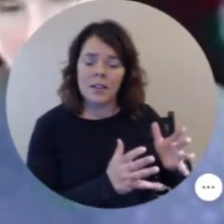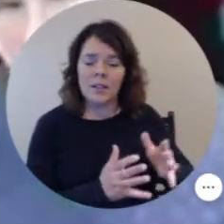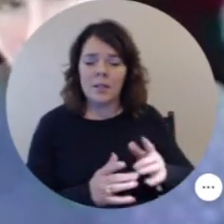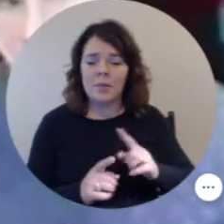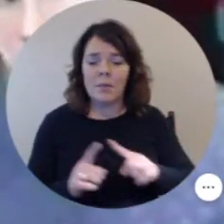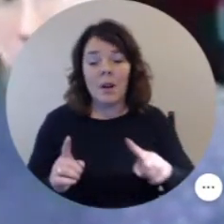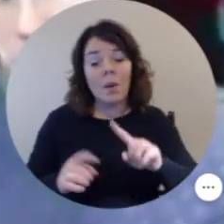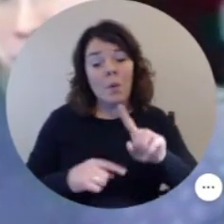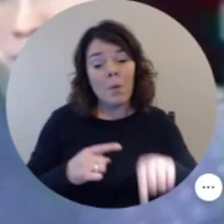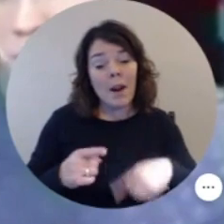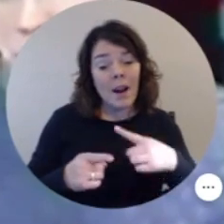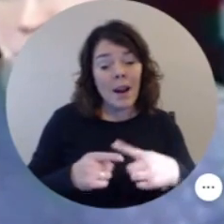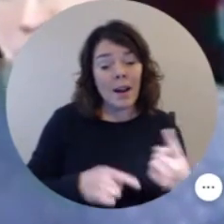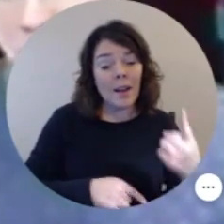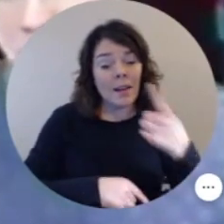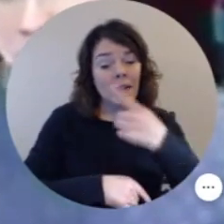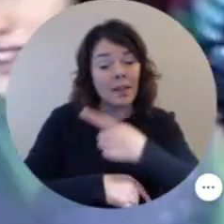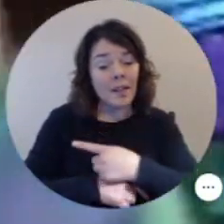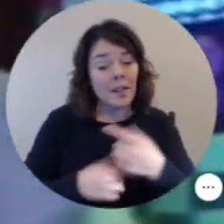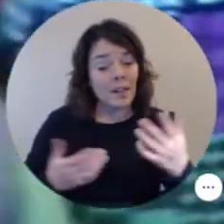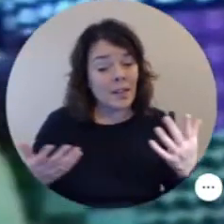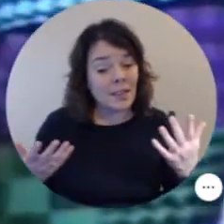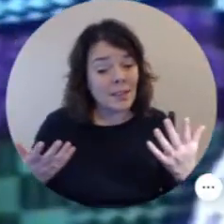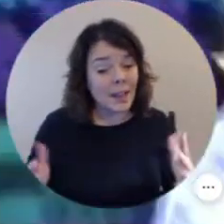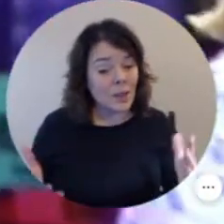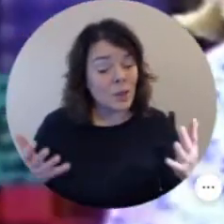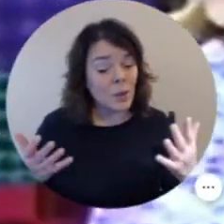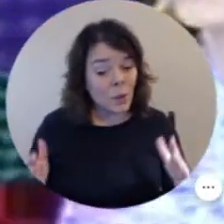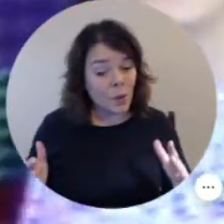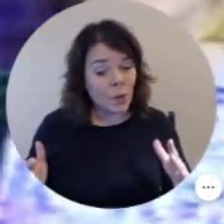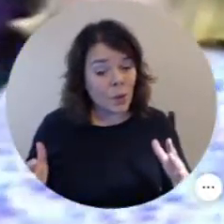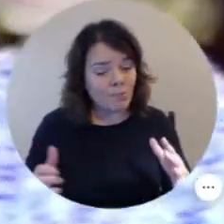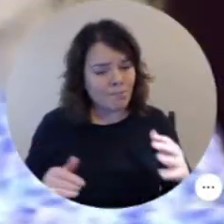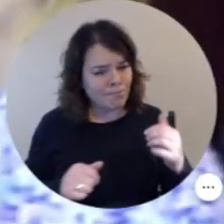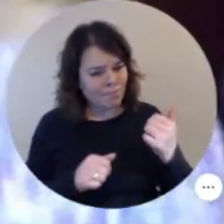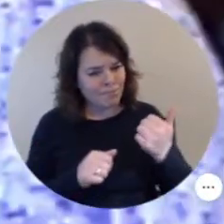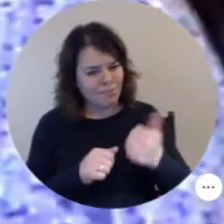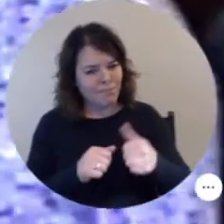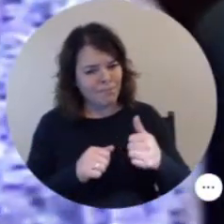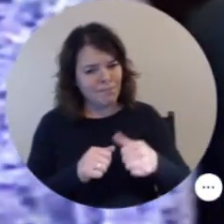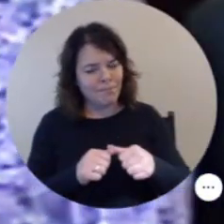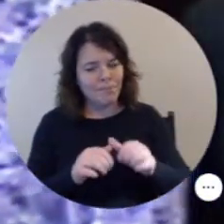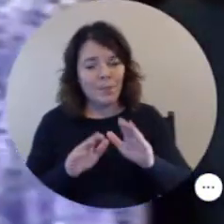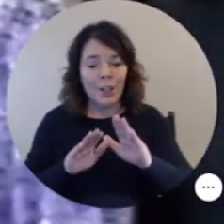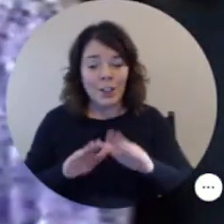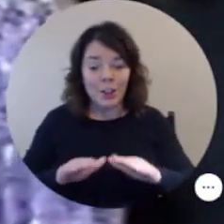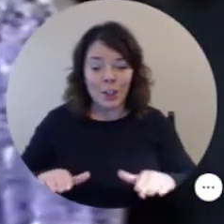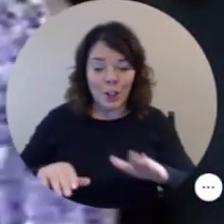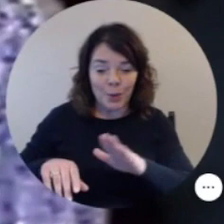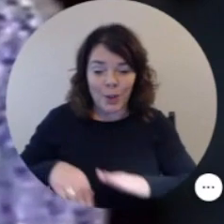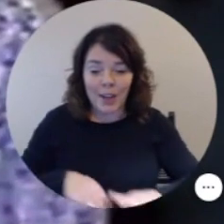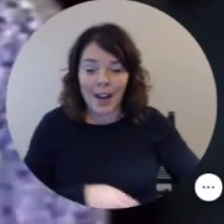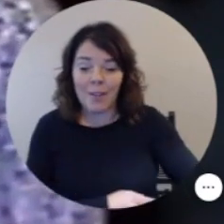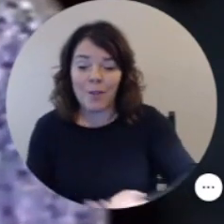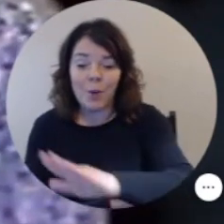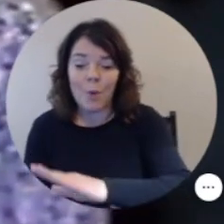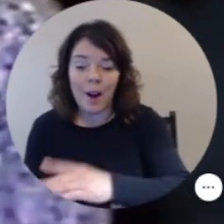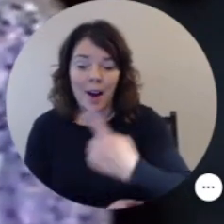And when the day is through For children everywhere